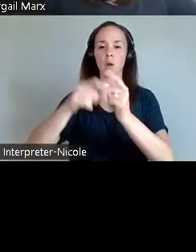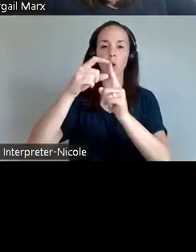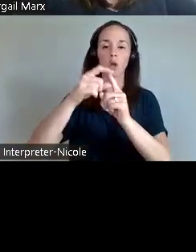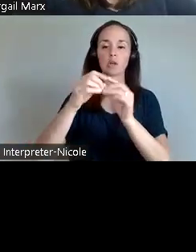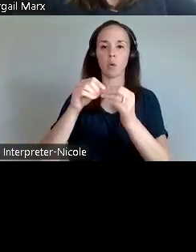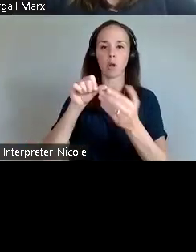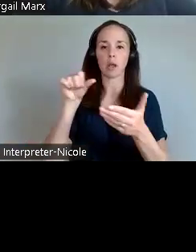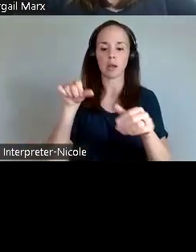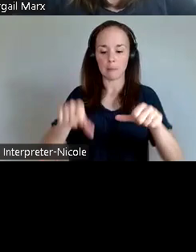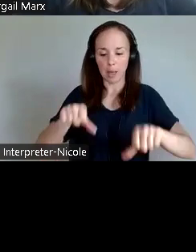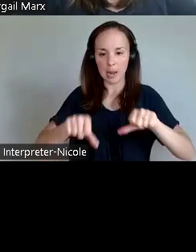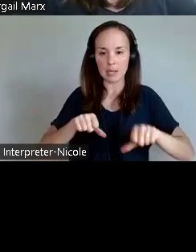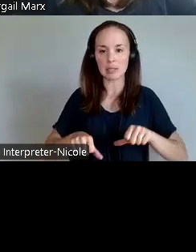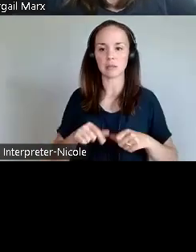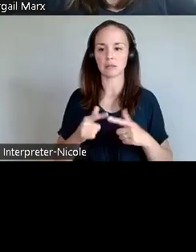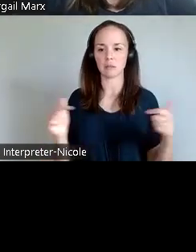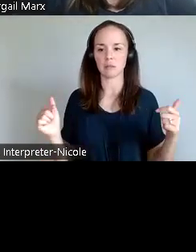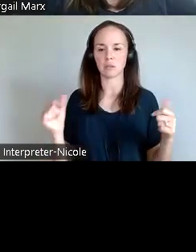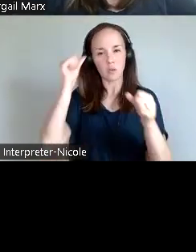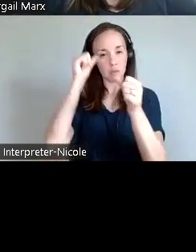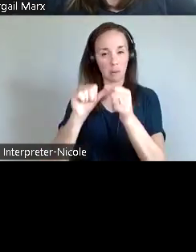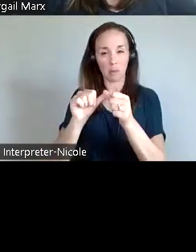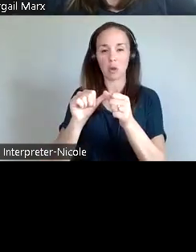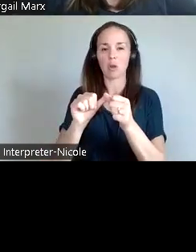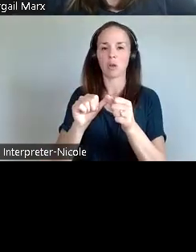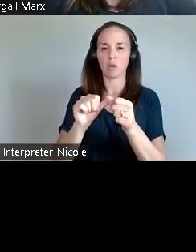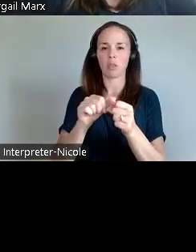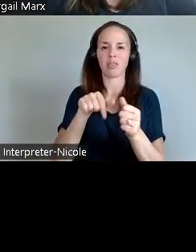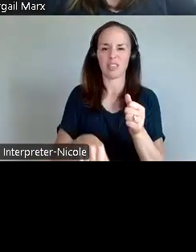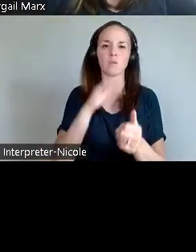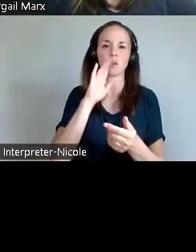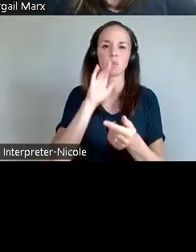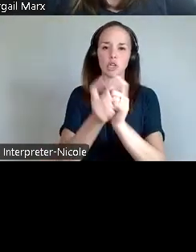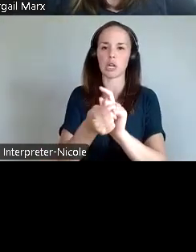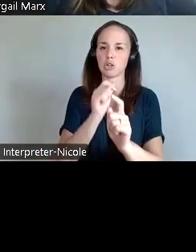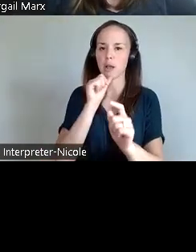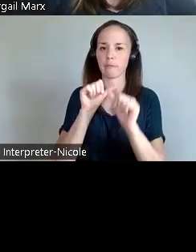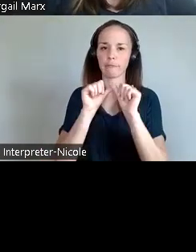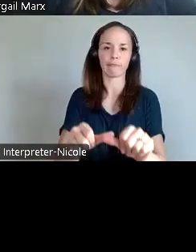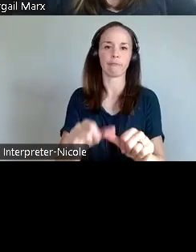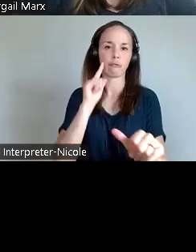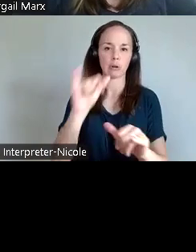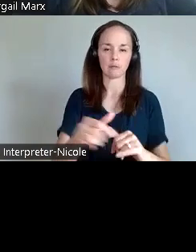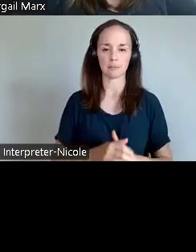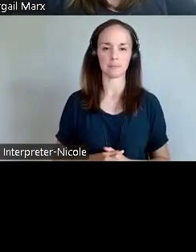So keeping in mind that feature matching is also a dynamic process.